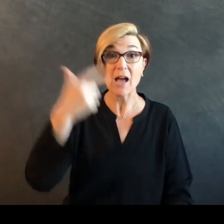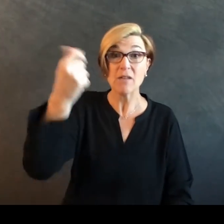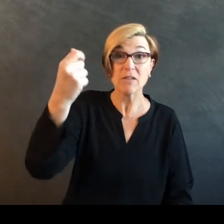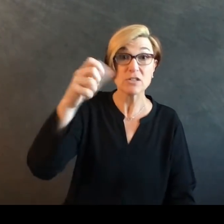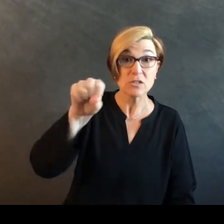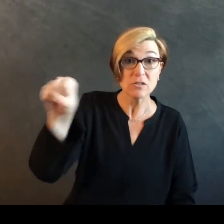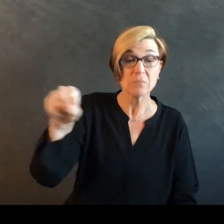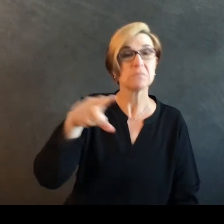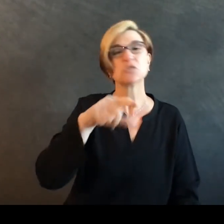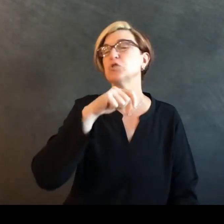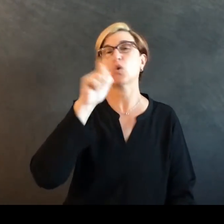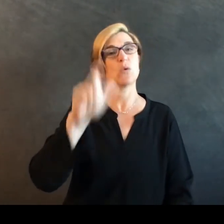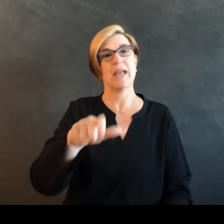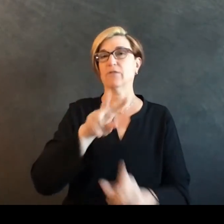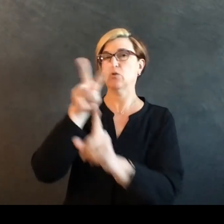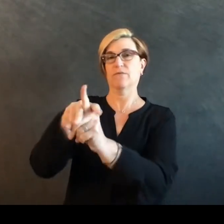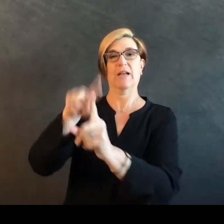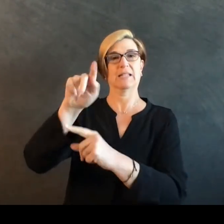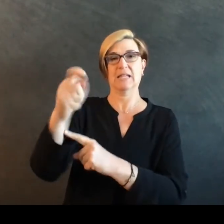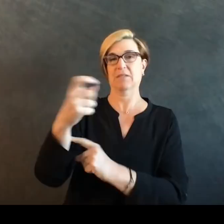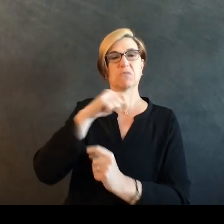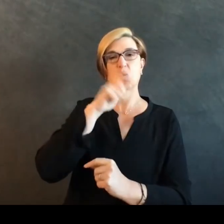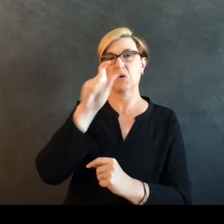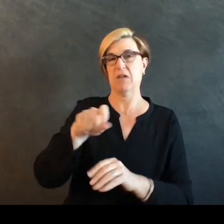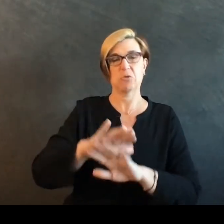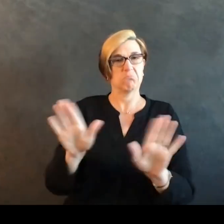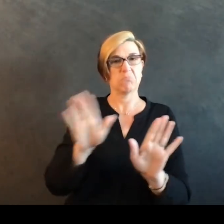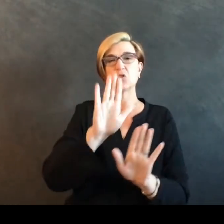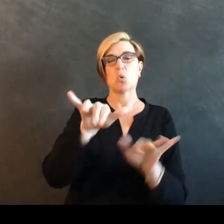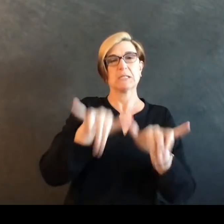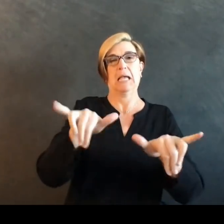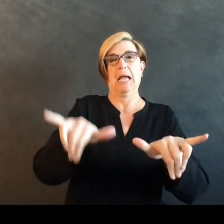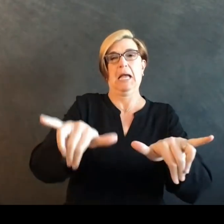return and we'll have that if we don't have your direct deposit information